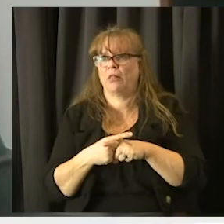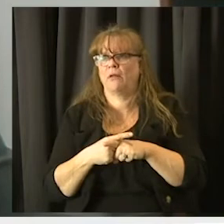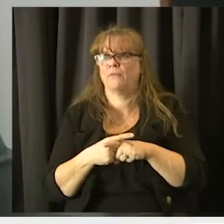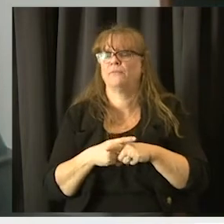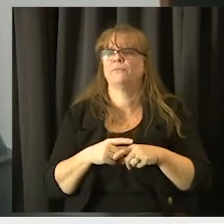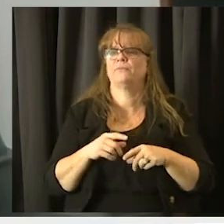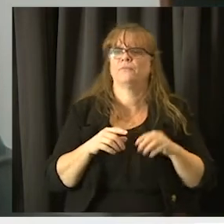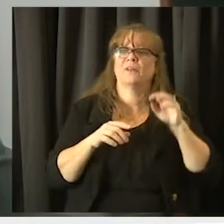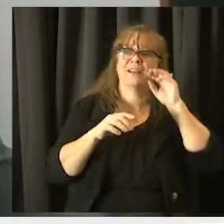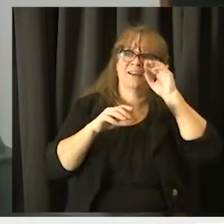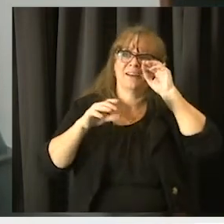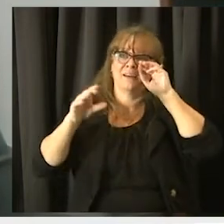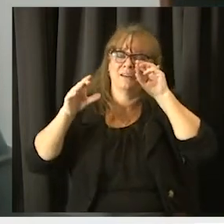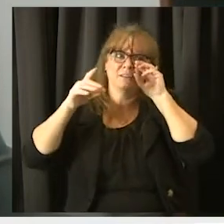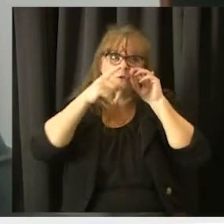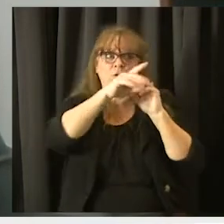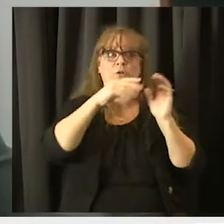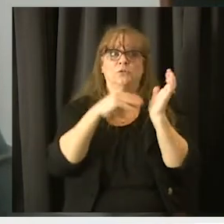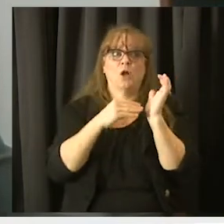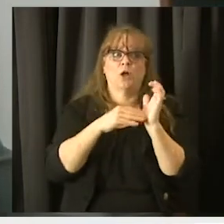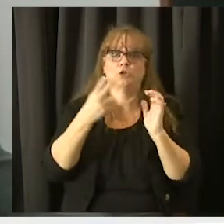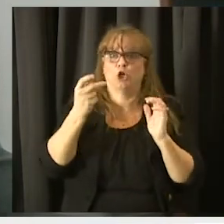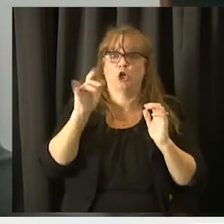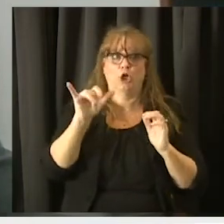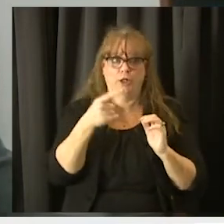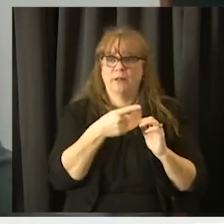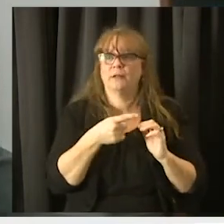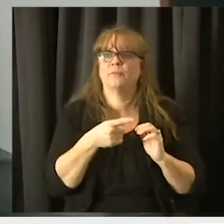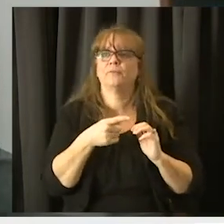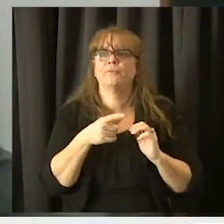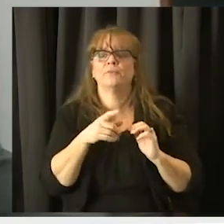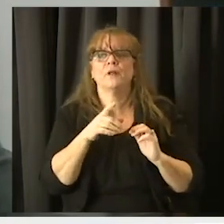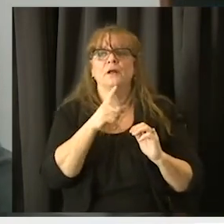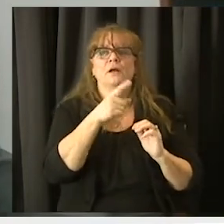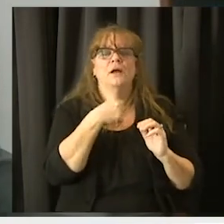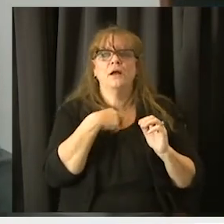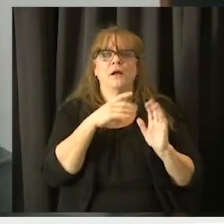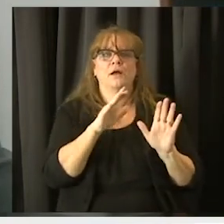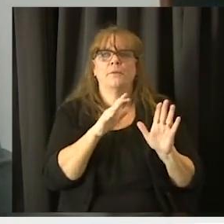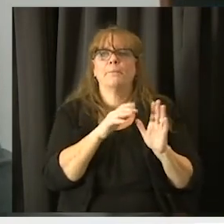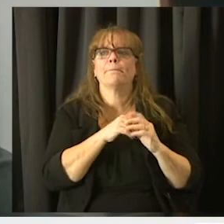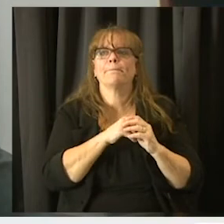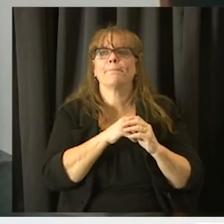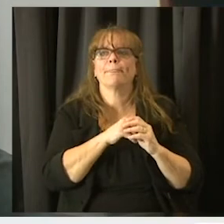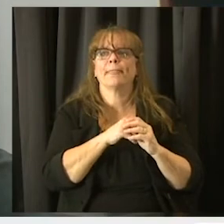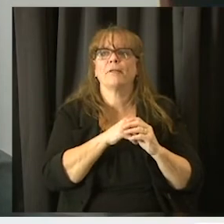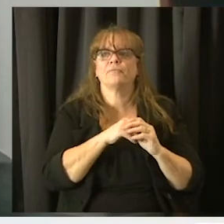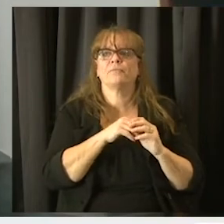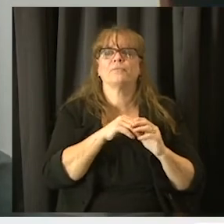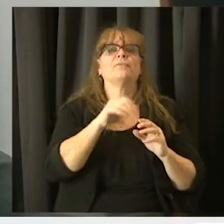you know how how long it takes to identify this um this mutation so the first step is to actually